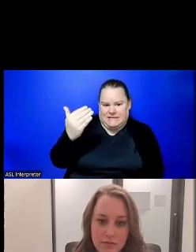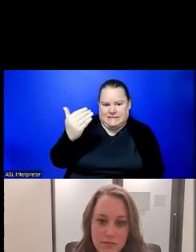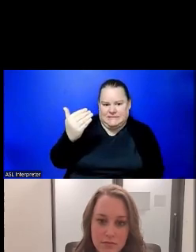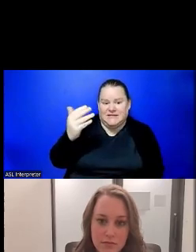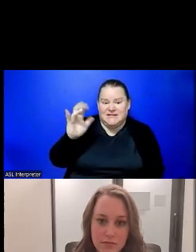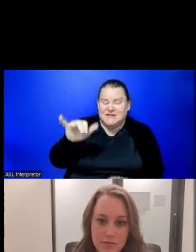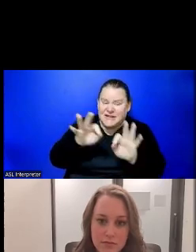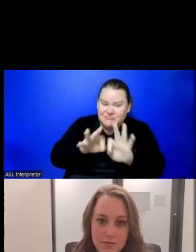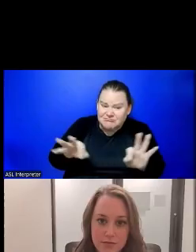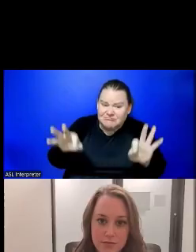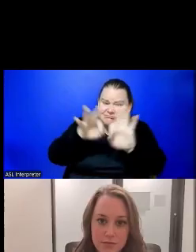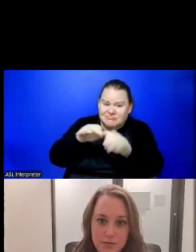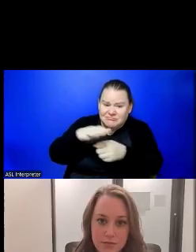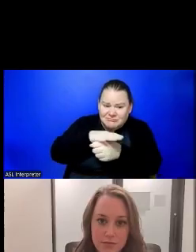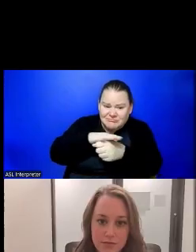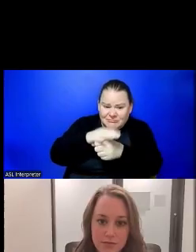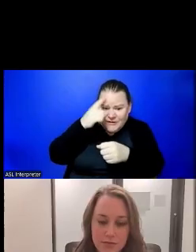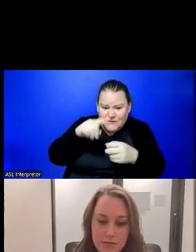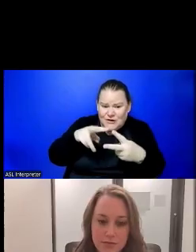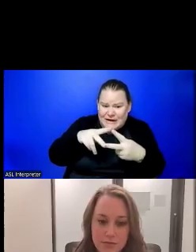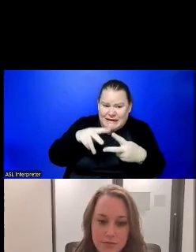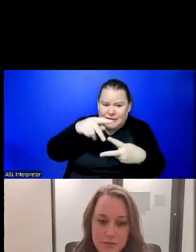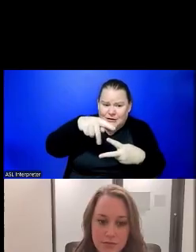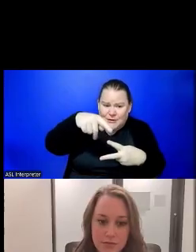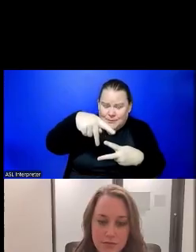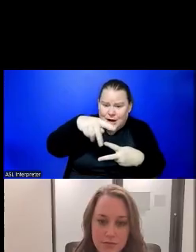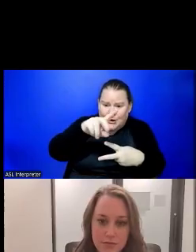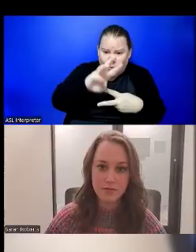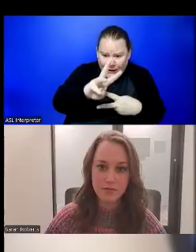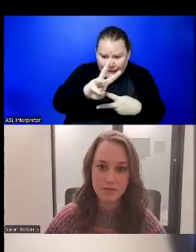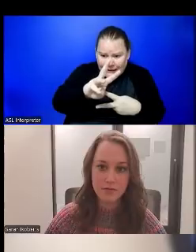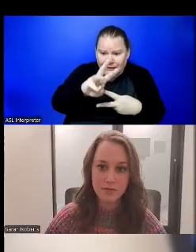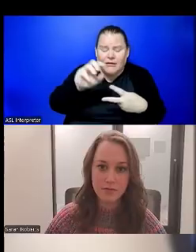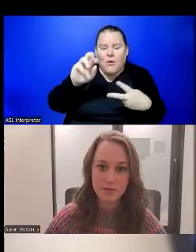region for either prodder Willie syndrome or another disorder